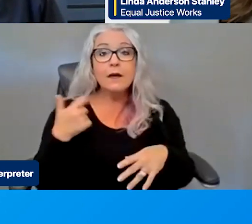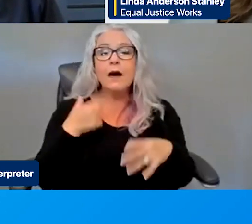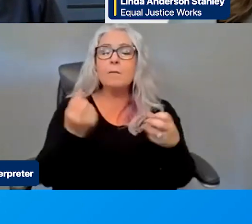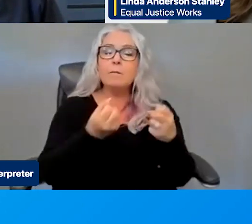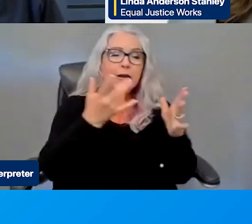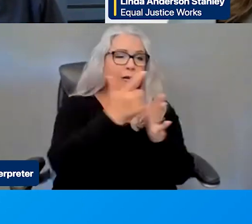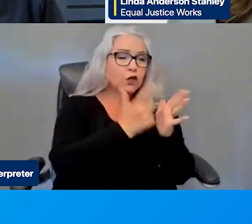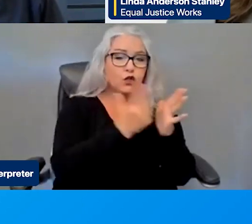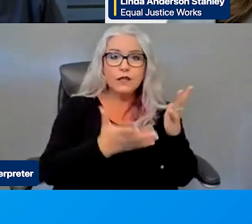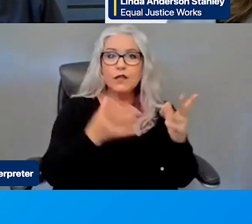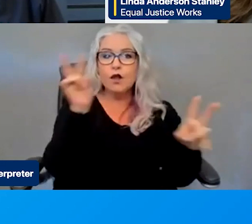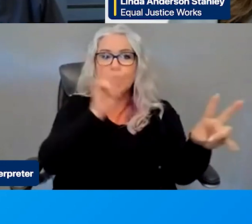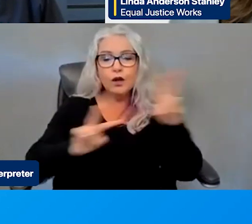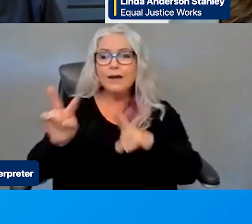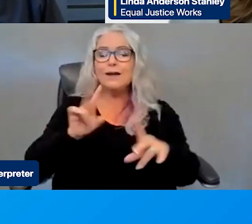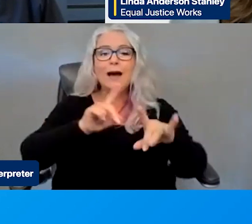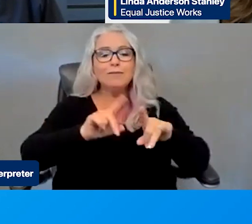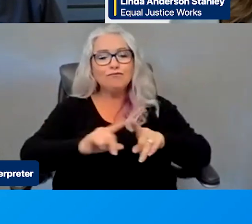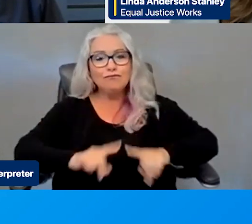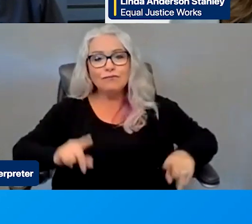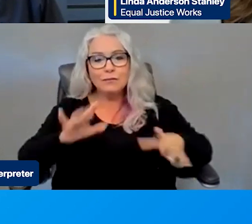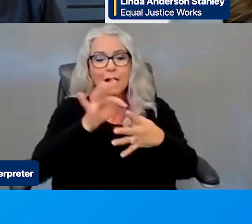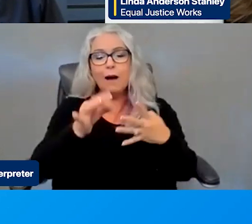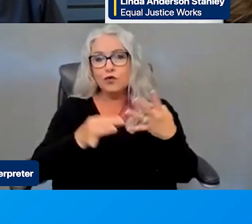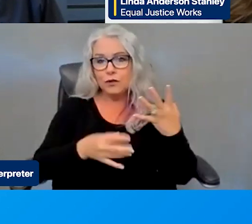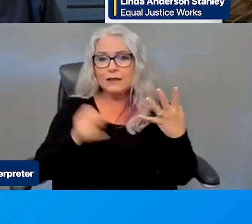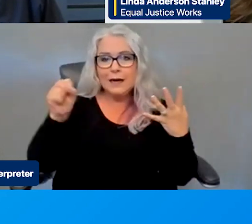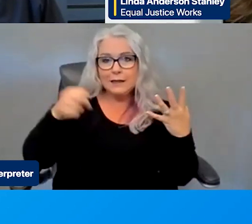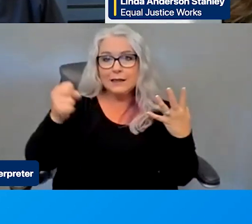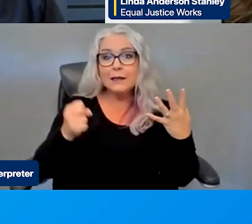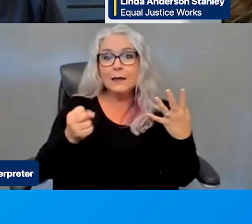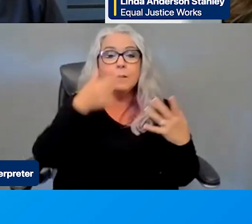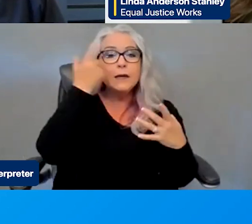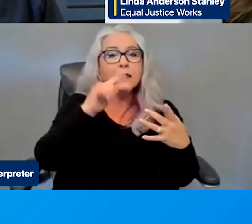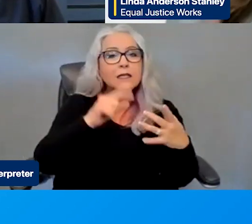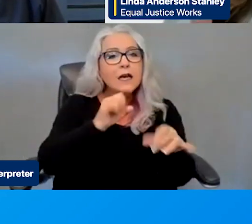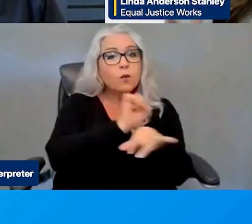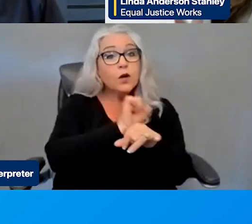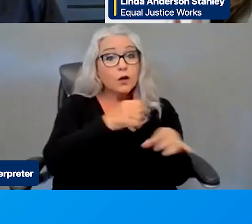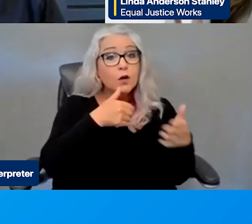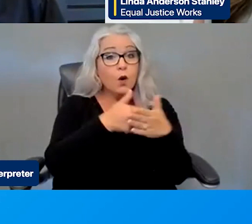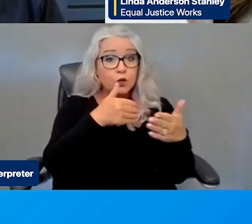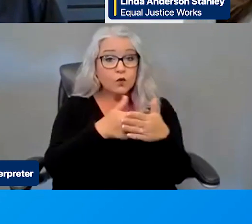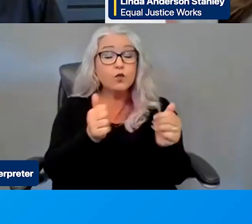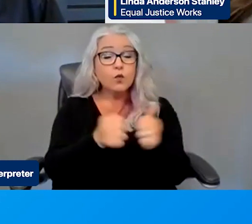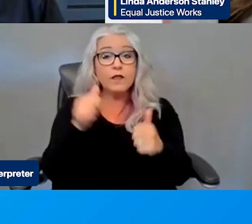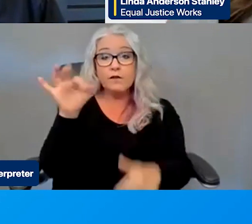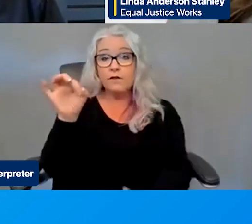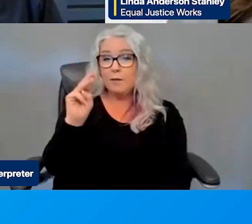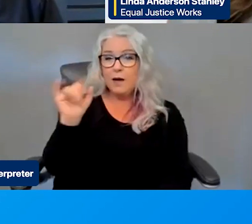looking into this as different options. And because I work so closely with FEMA it was kind of a conflict of interest to be able